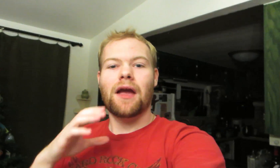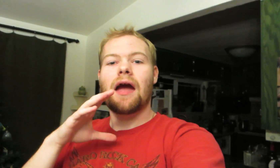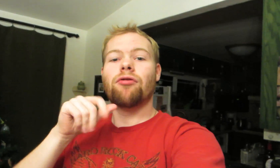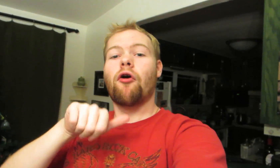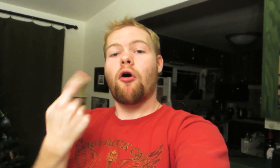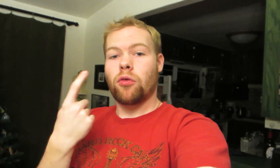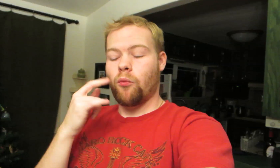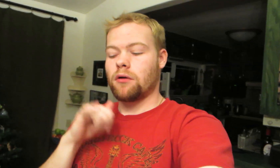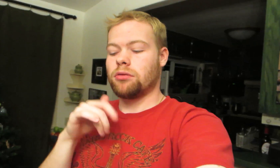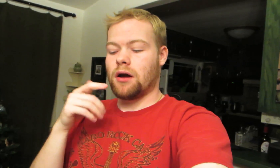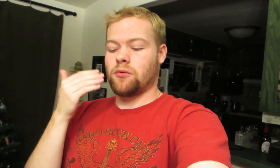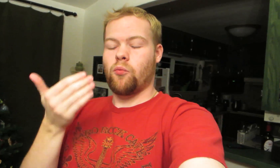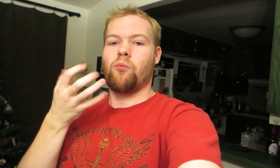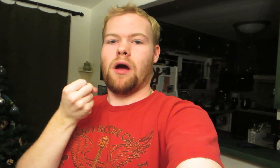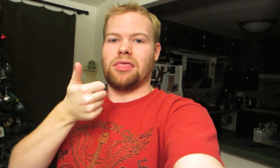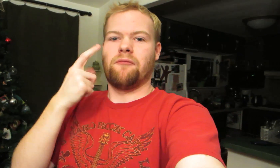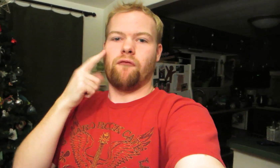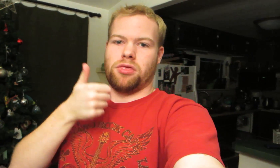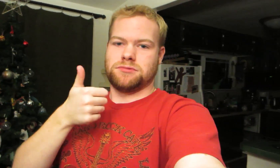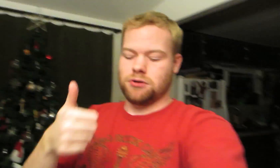And the other one that they went ahead and got for themselves.